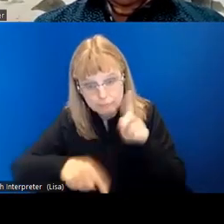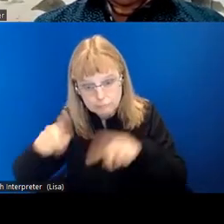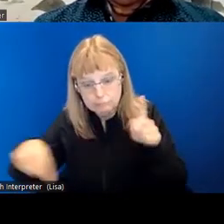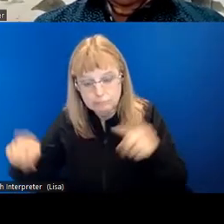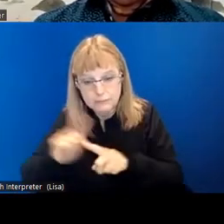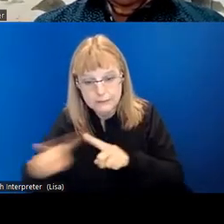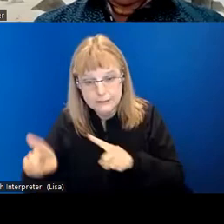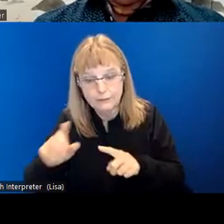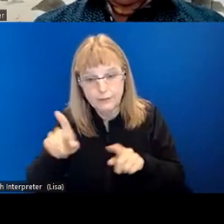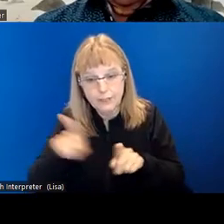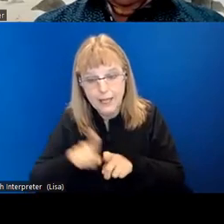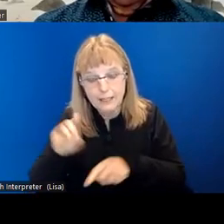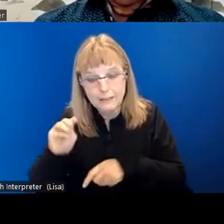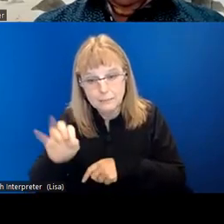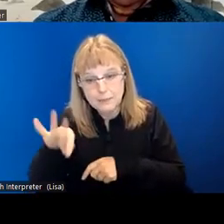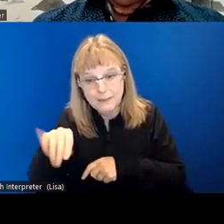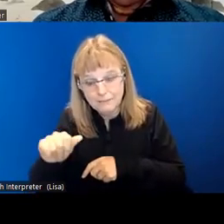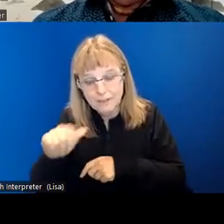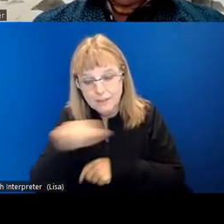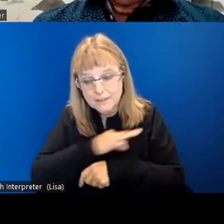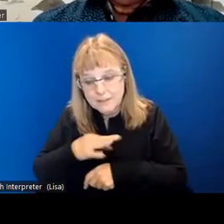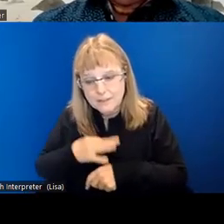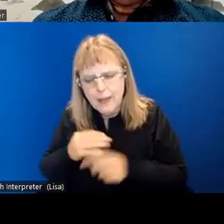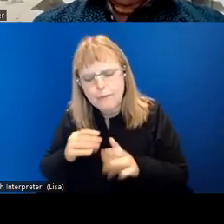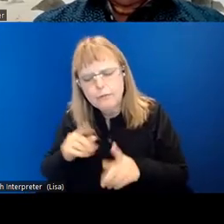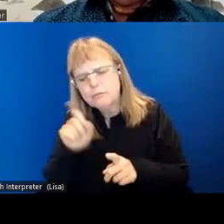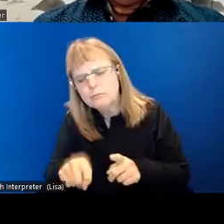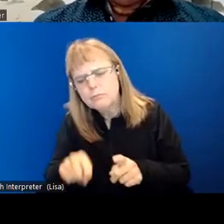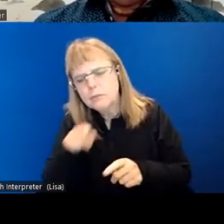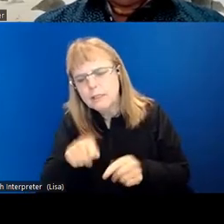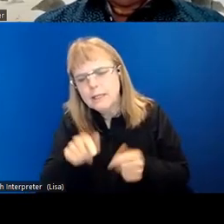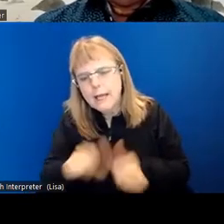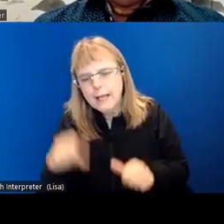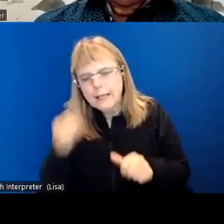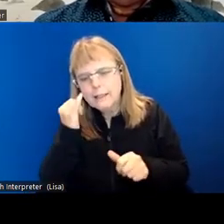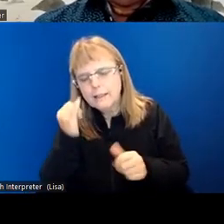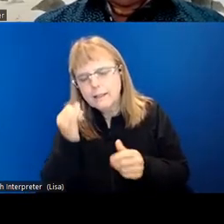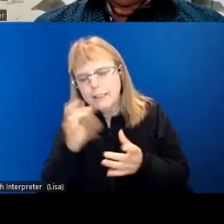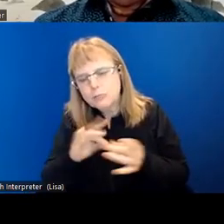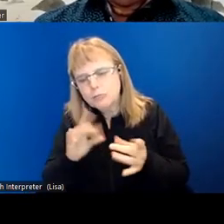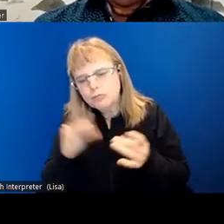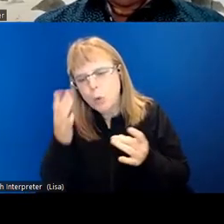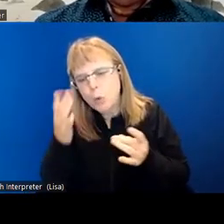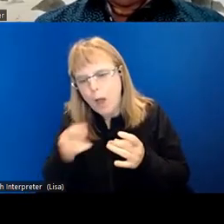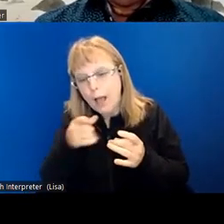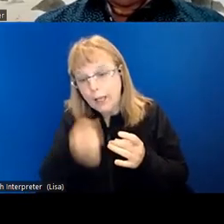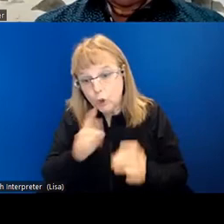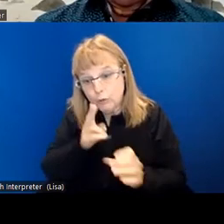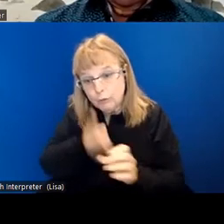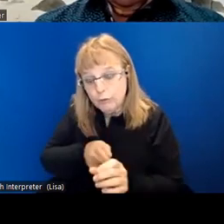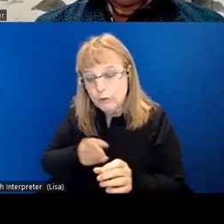is there anything about why you have attended Idea Swap or what you think is valuable that we haven't touched on?